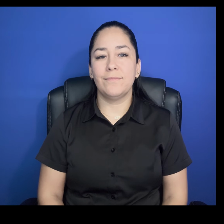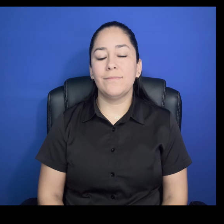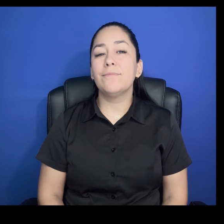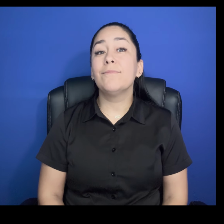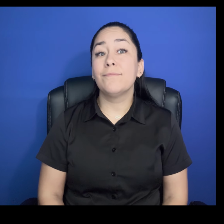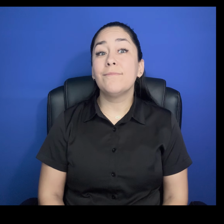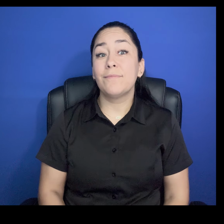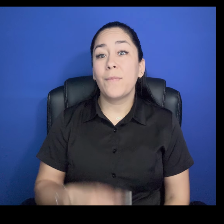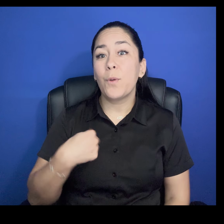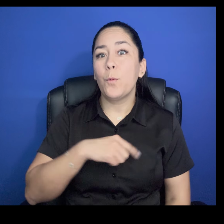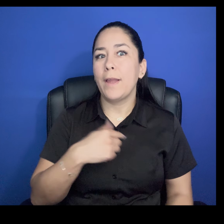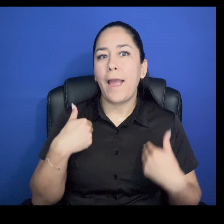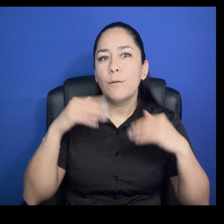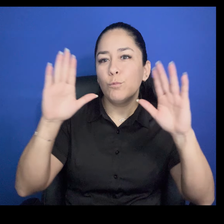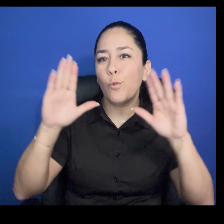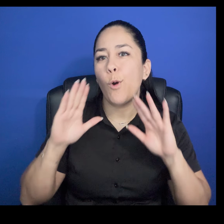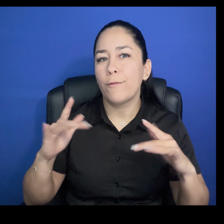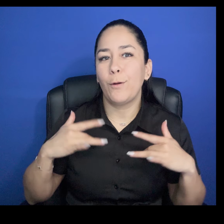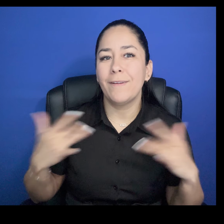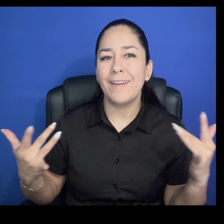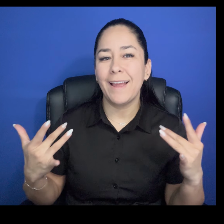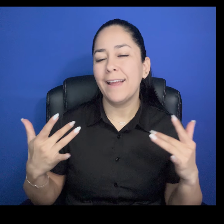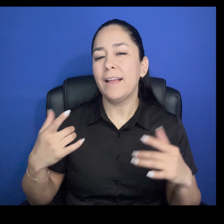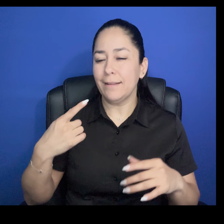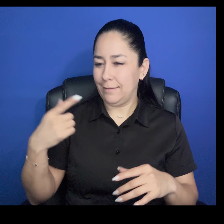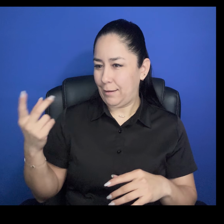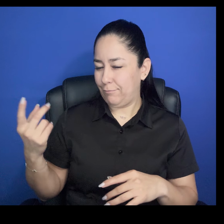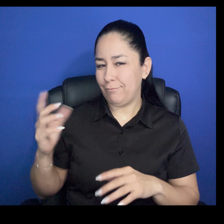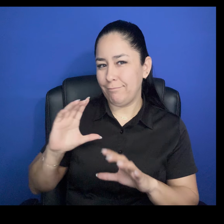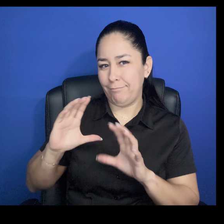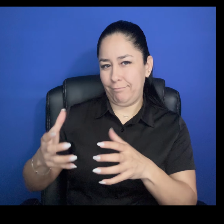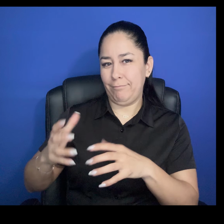(Vanessa Ochoa) Well, we had this really great event that we put together as SPACE,